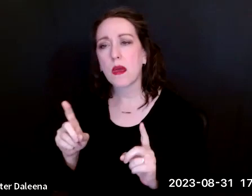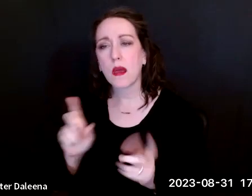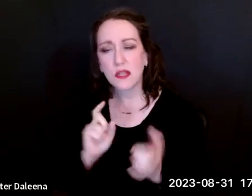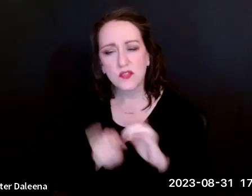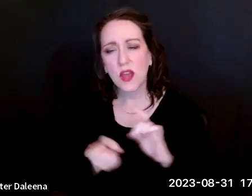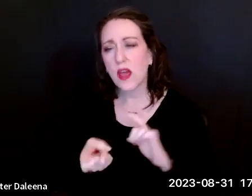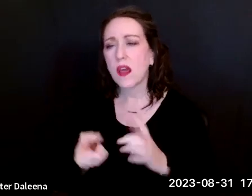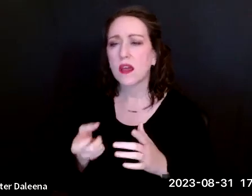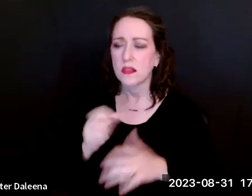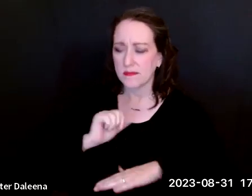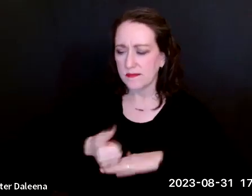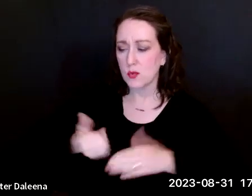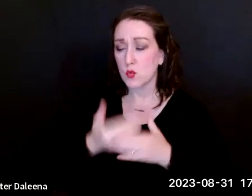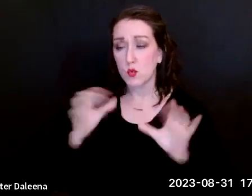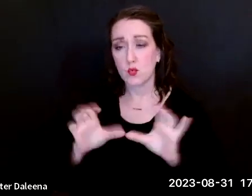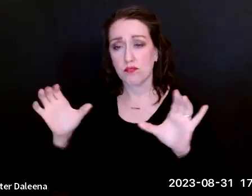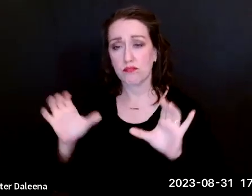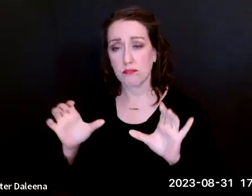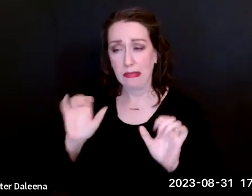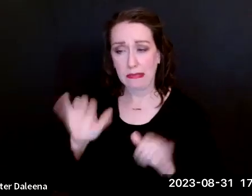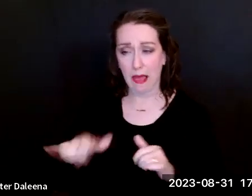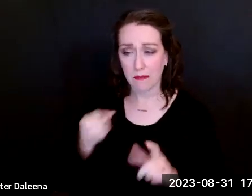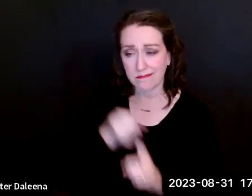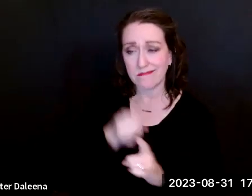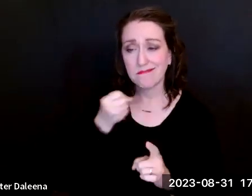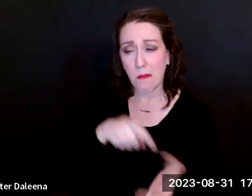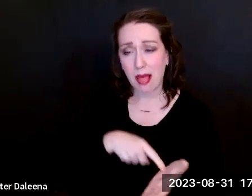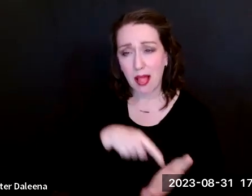and we create these new credentials is that going to affect our billing because there has to be a